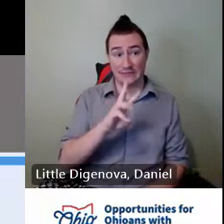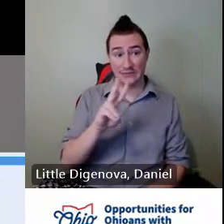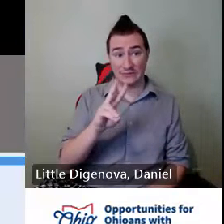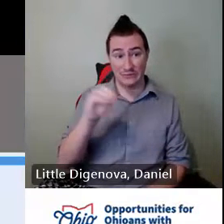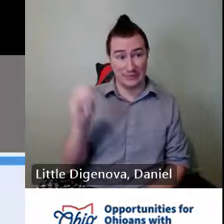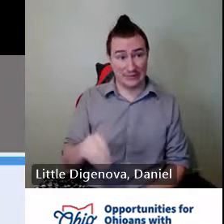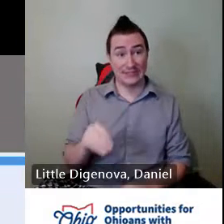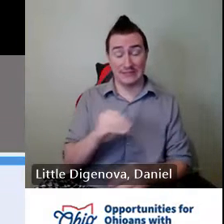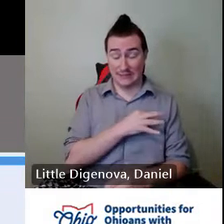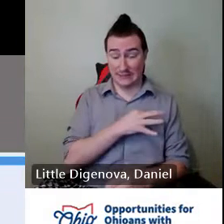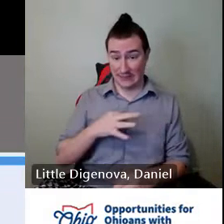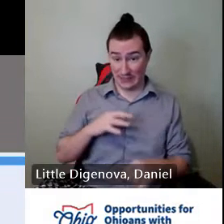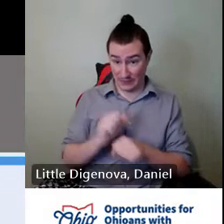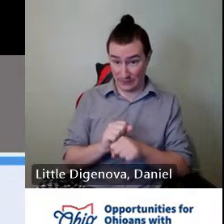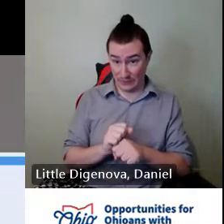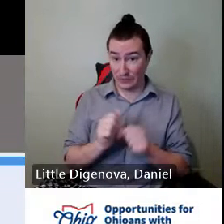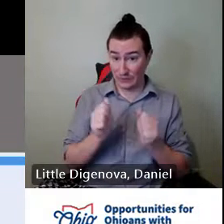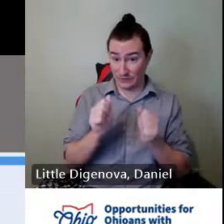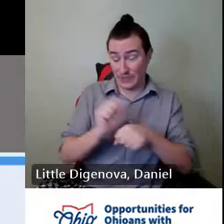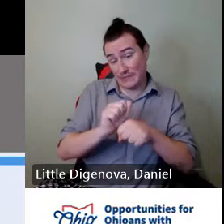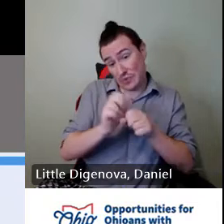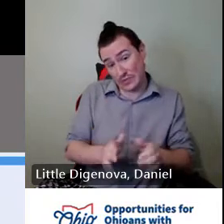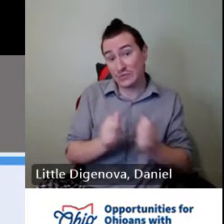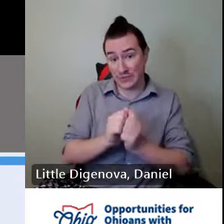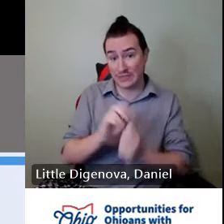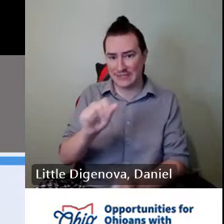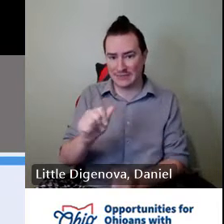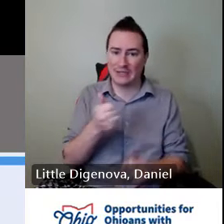disability. An invisible disability is a condition where